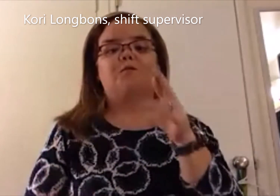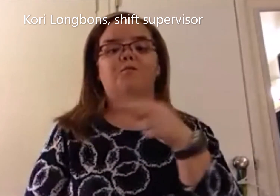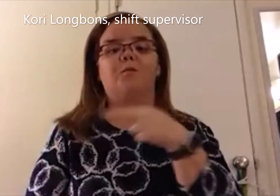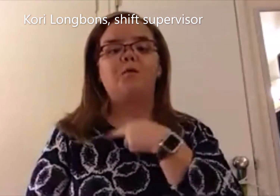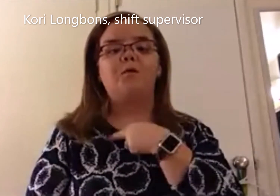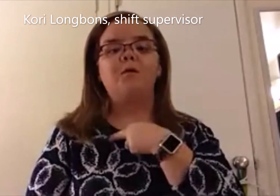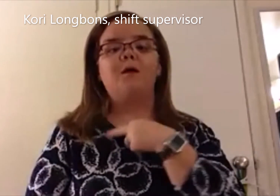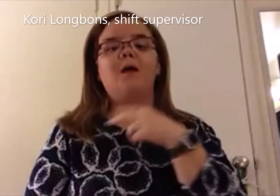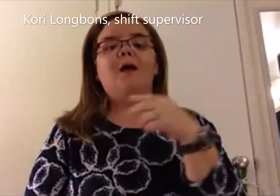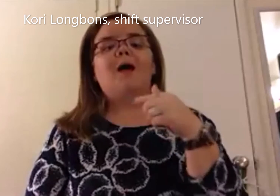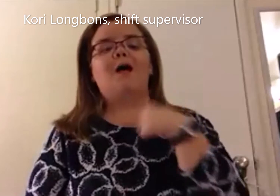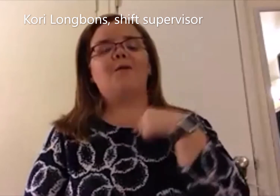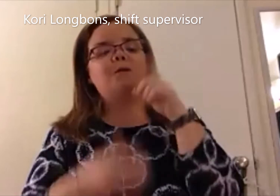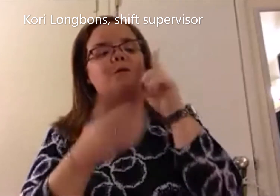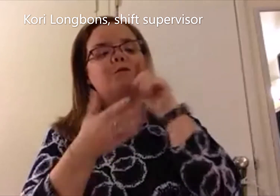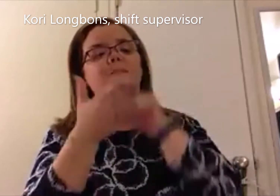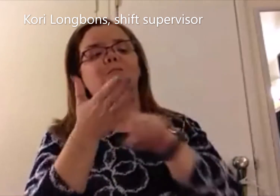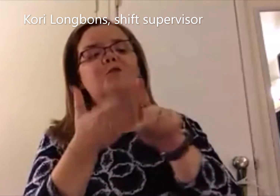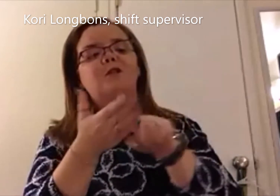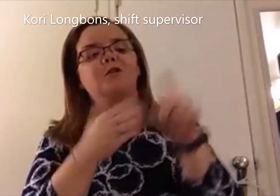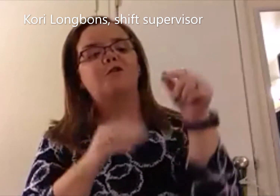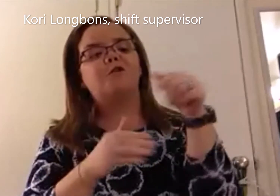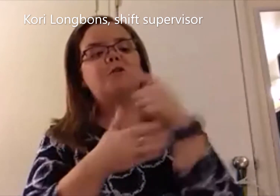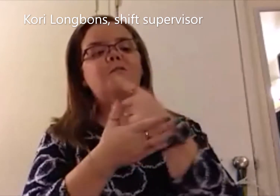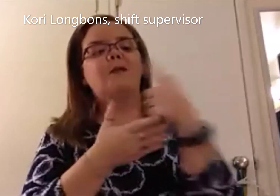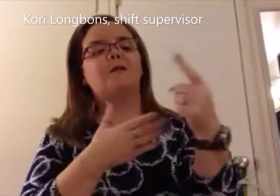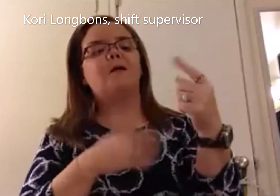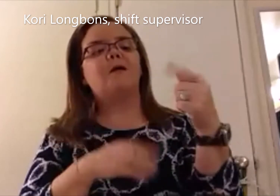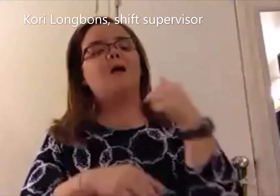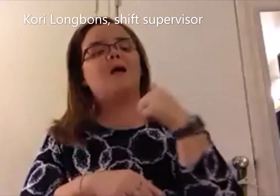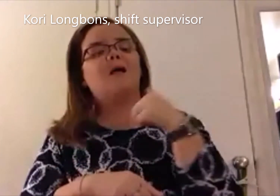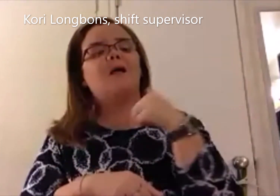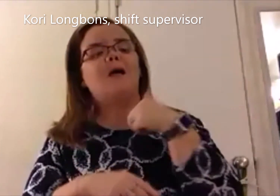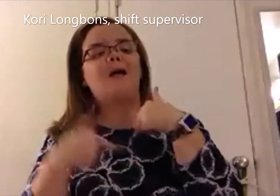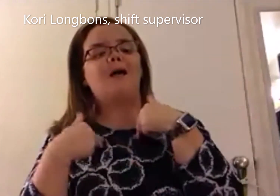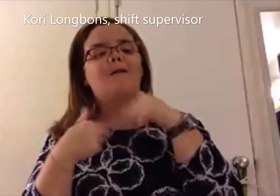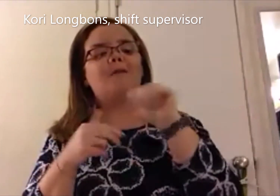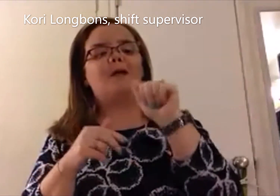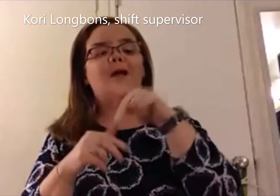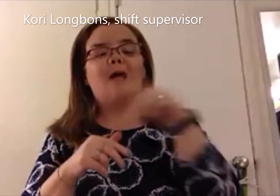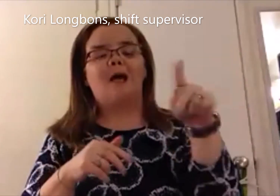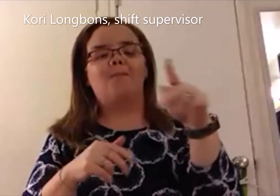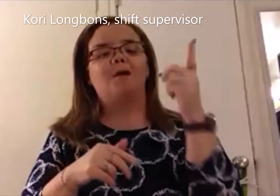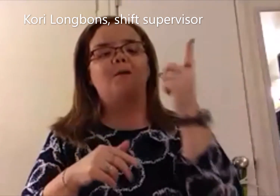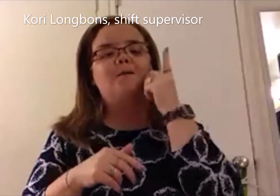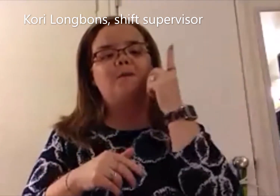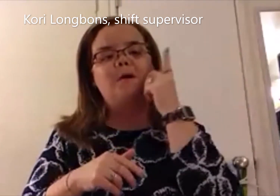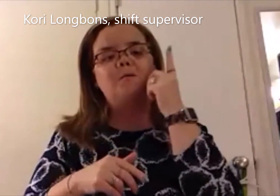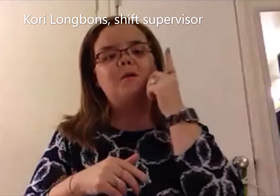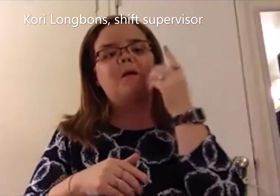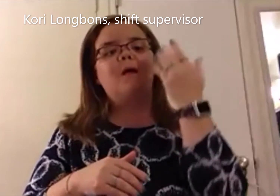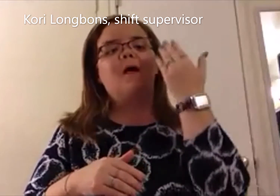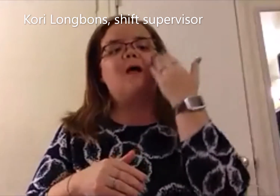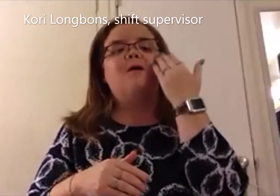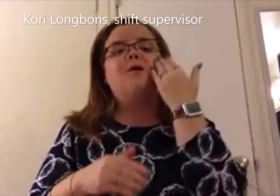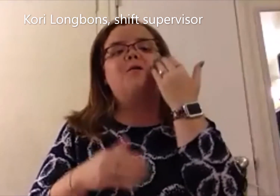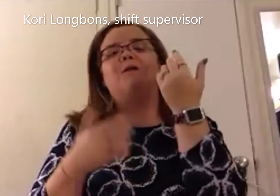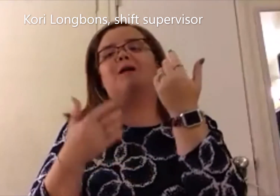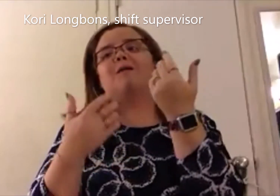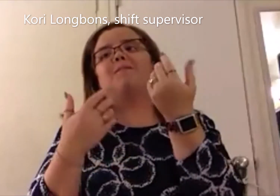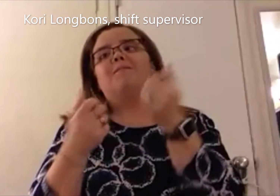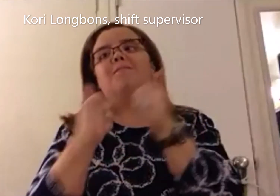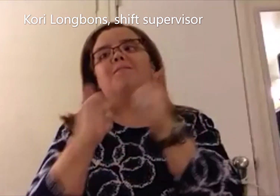role i've been doing some research this week and i have an app on my phone i know that